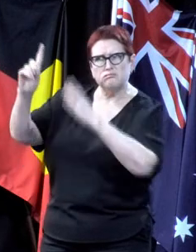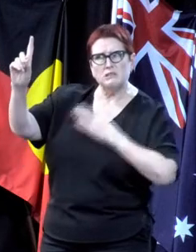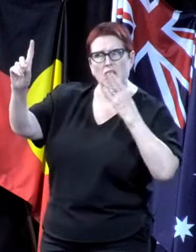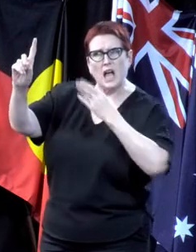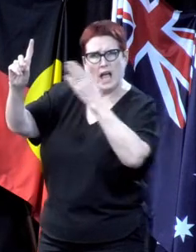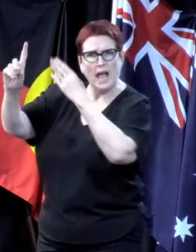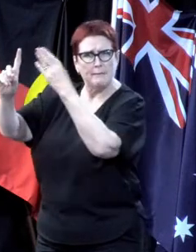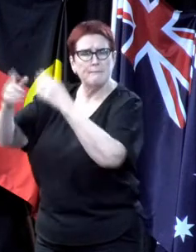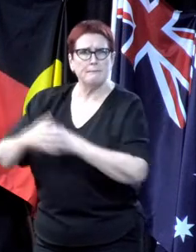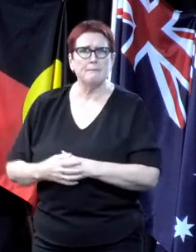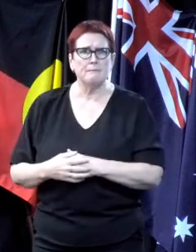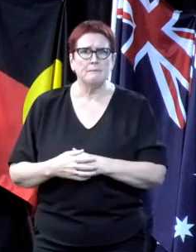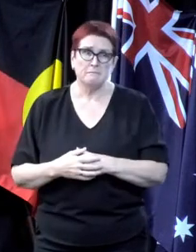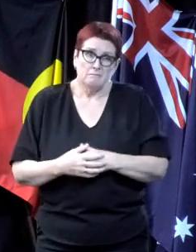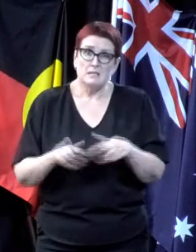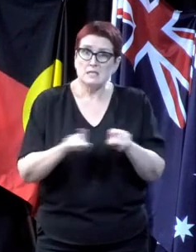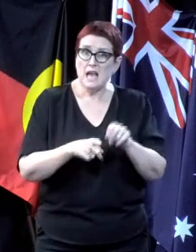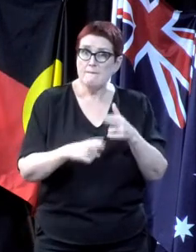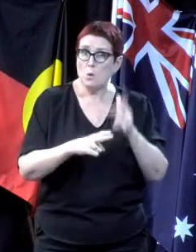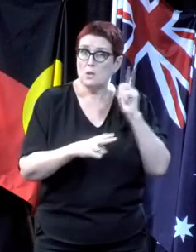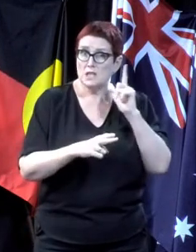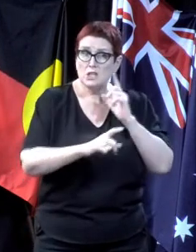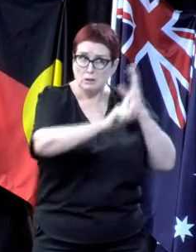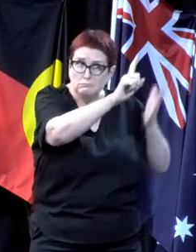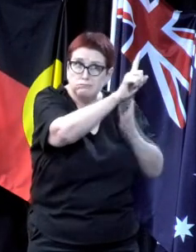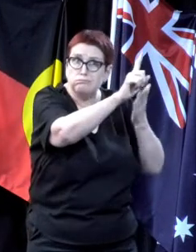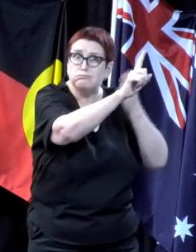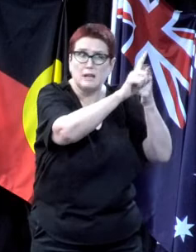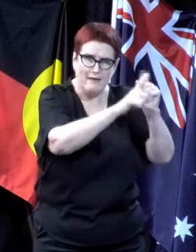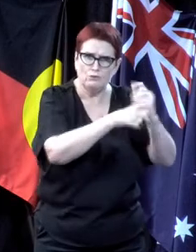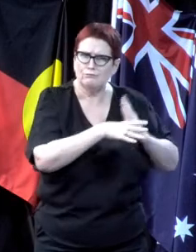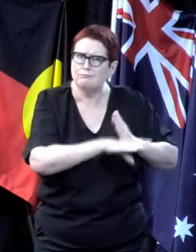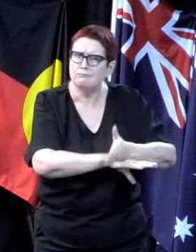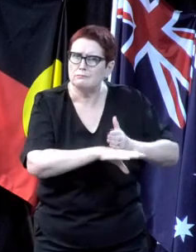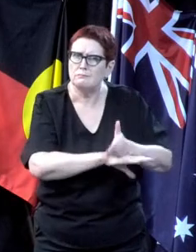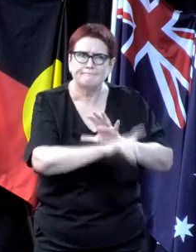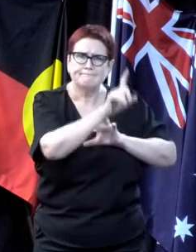I’ve asked teachers to – to work hard to meet those high expectations as well. And I agree with what you said before.